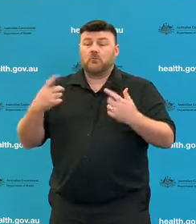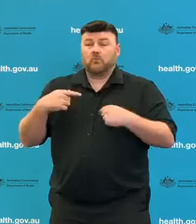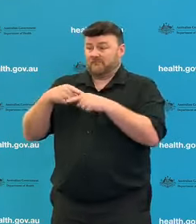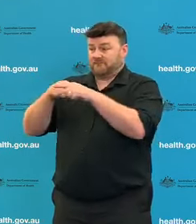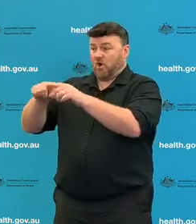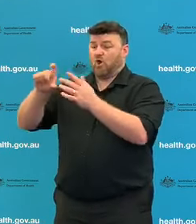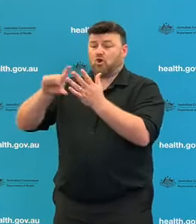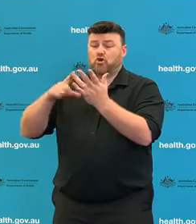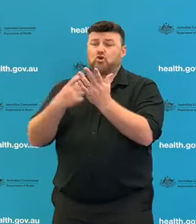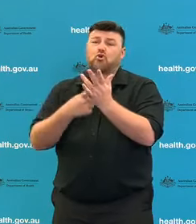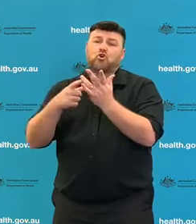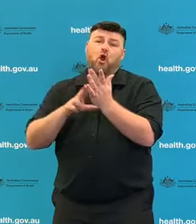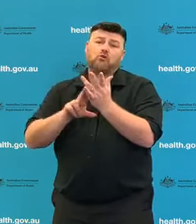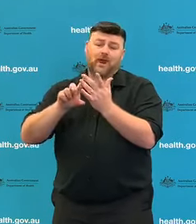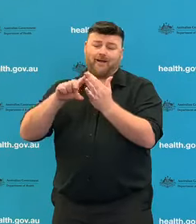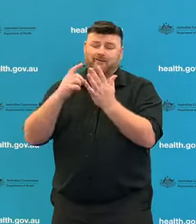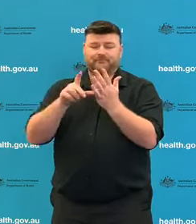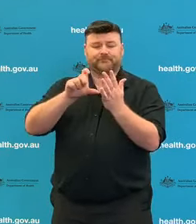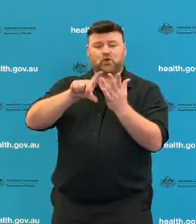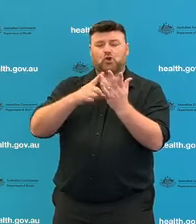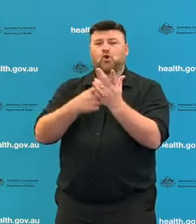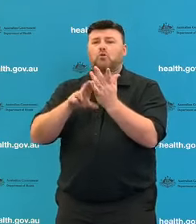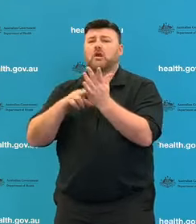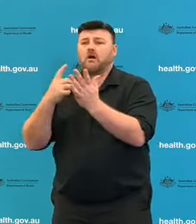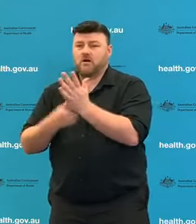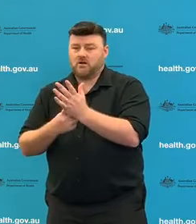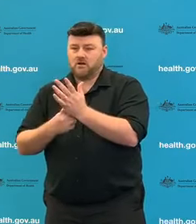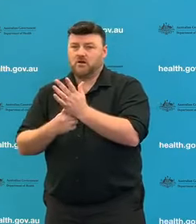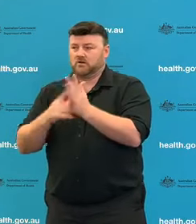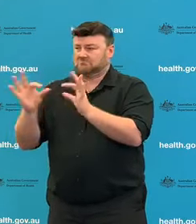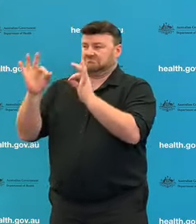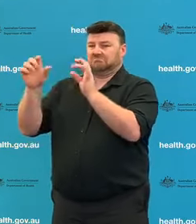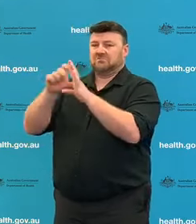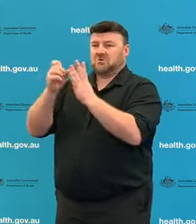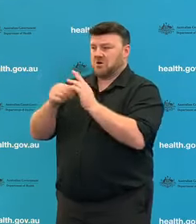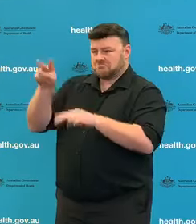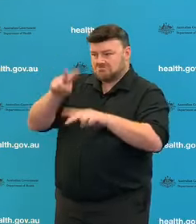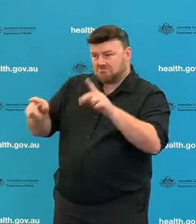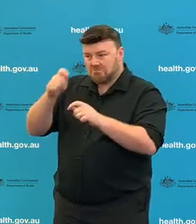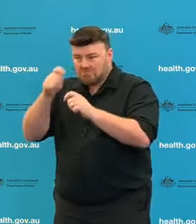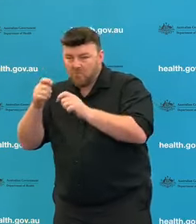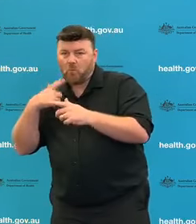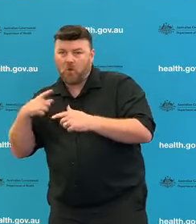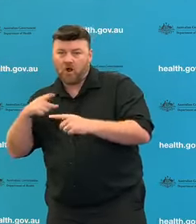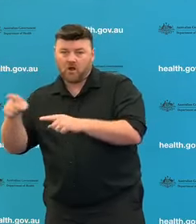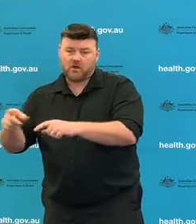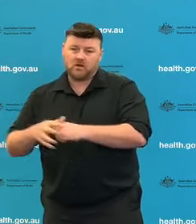and that often does take some extended time but again we are committed to ensuring that we have consistent data because